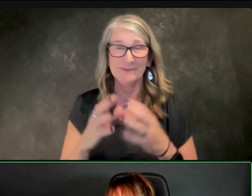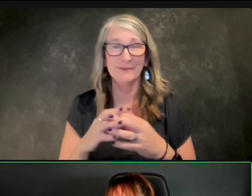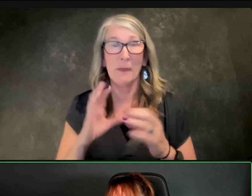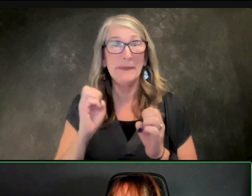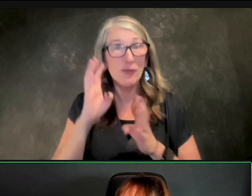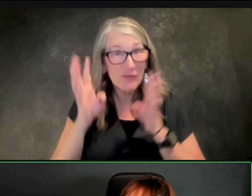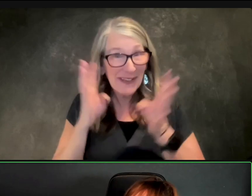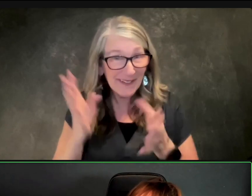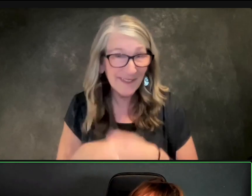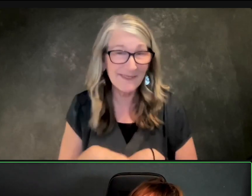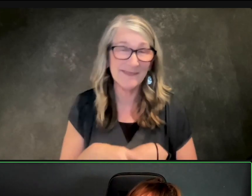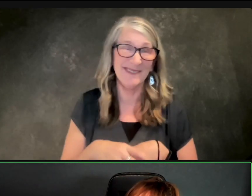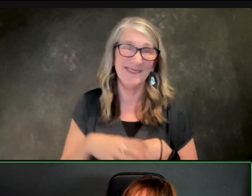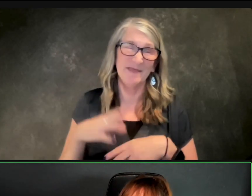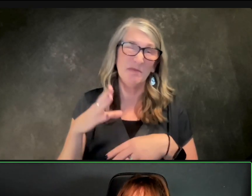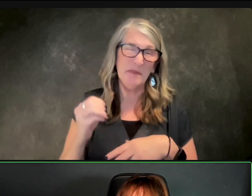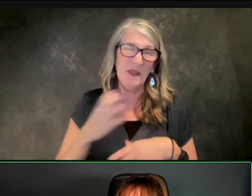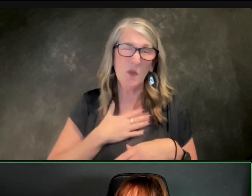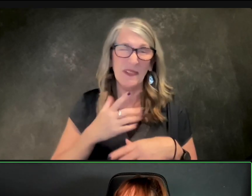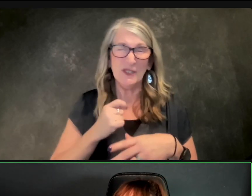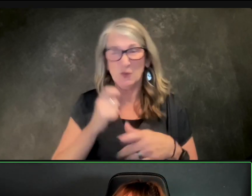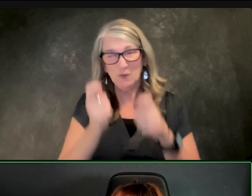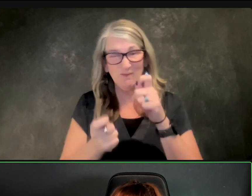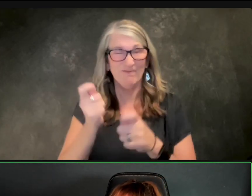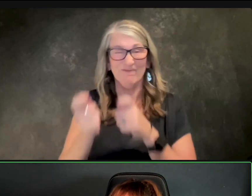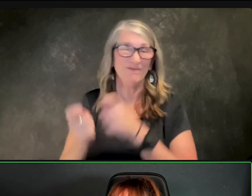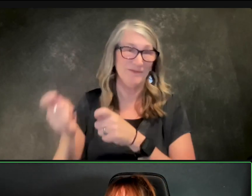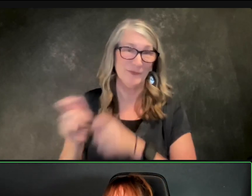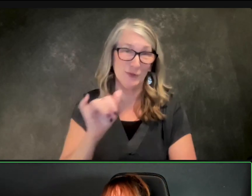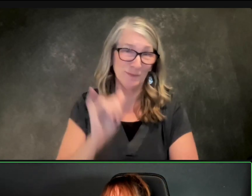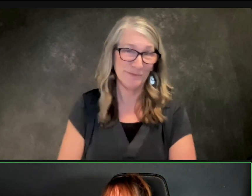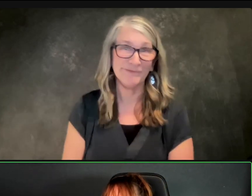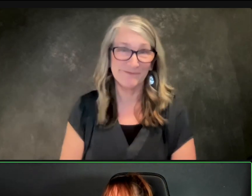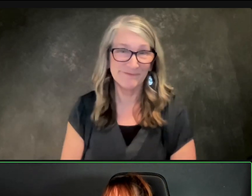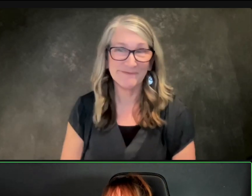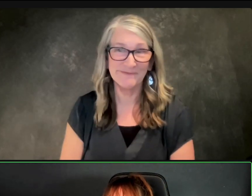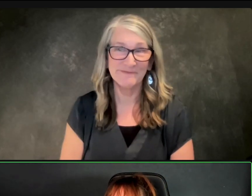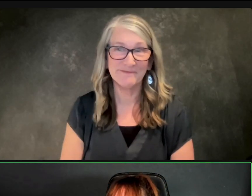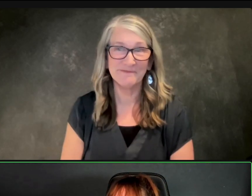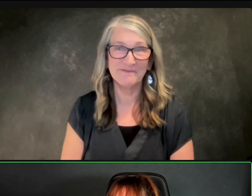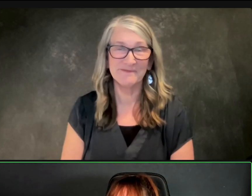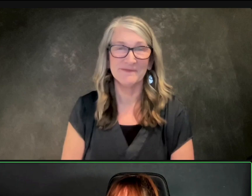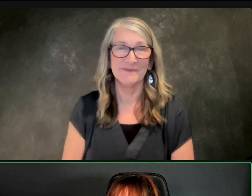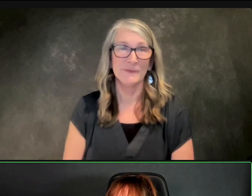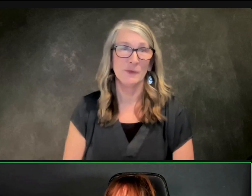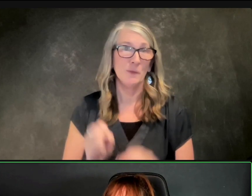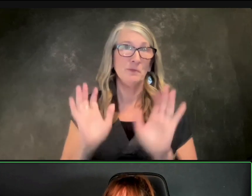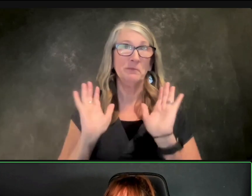So be flexible. Remember to be creative and be willing to adapt as you go along.